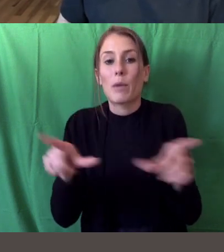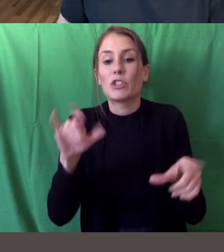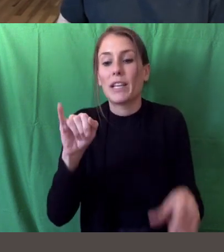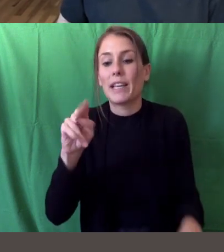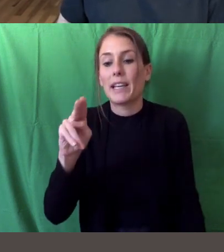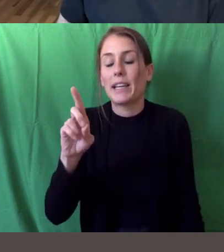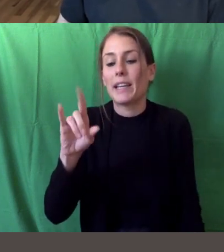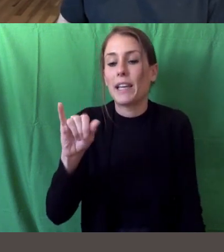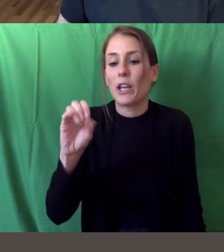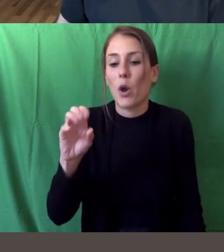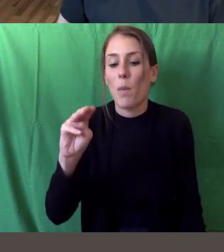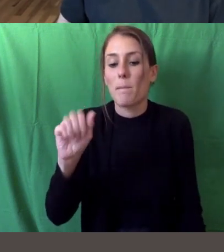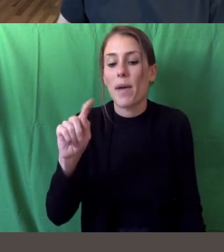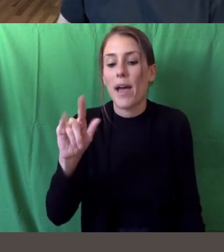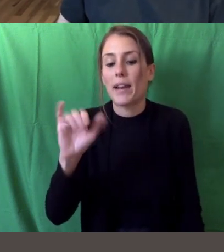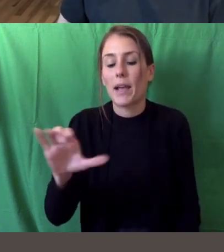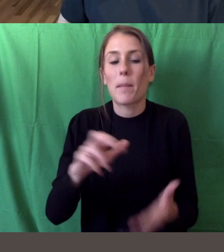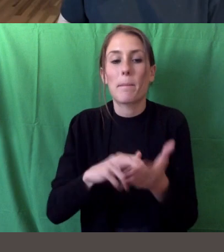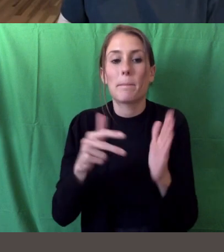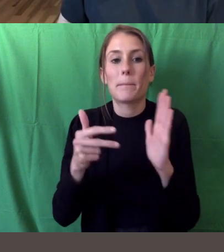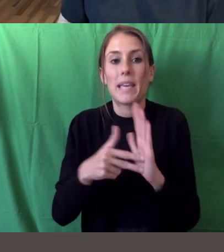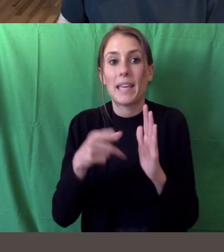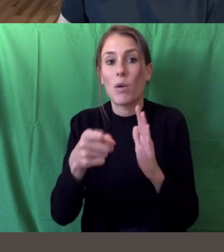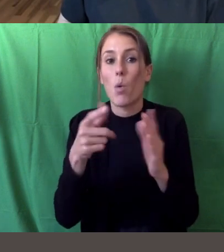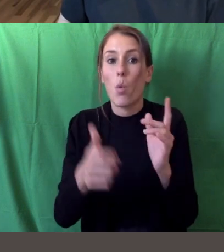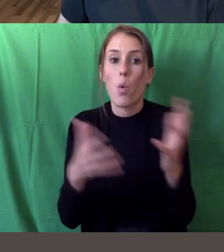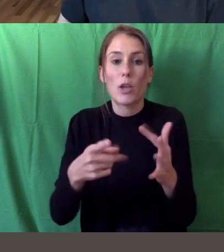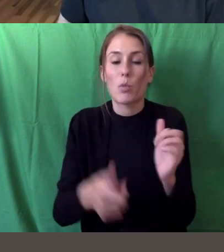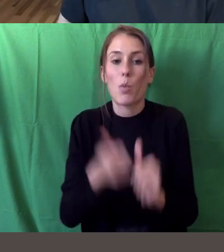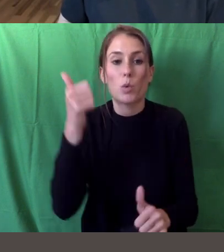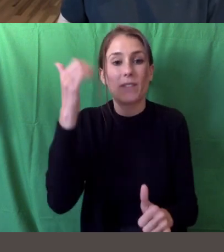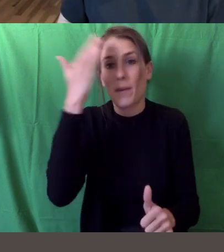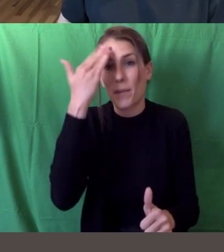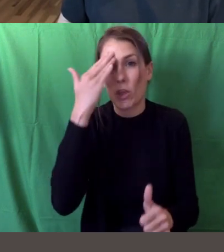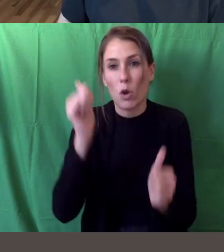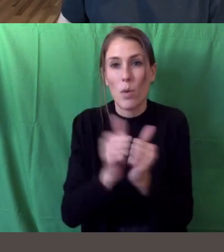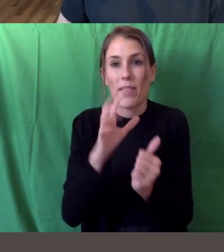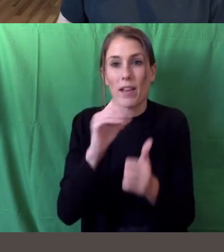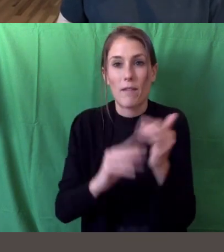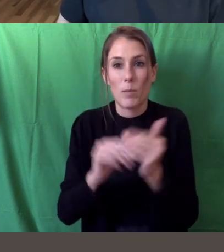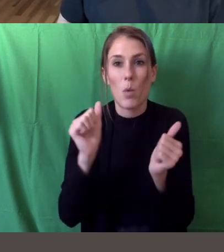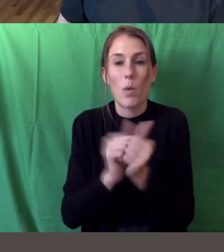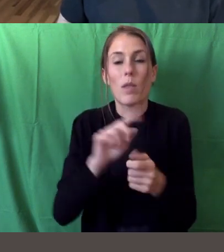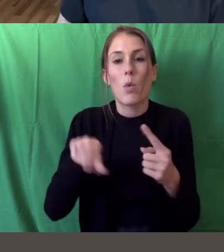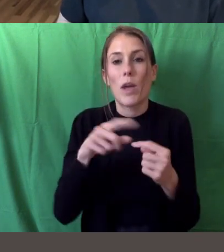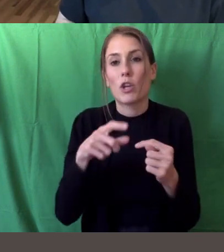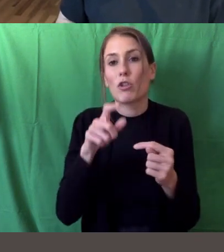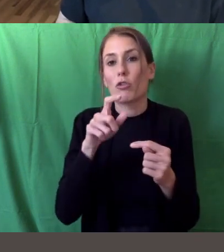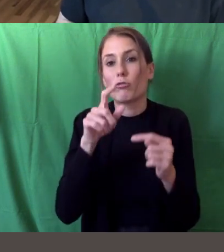so that the conventions used are conventions that you're most familiar and comfortable with when you're writing Python. With these templates,